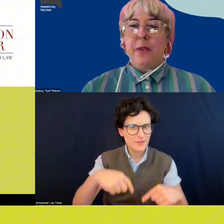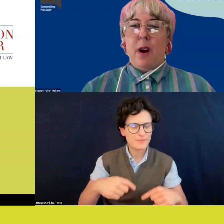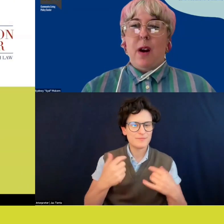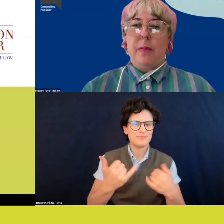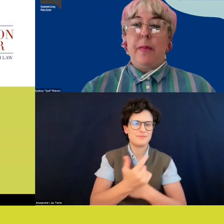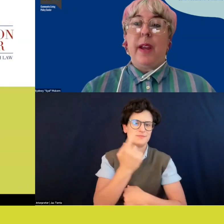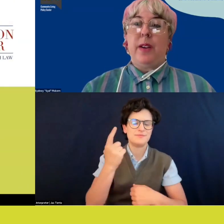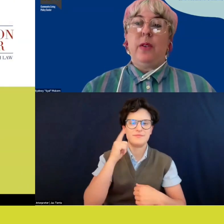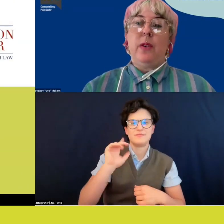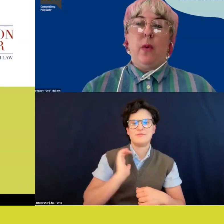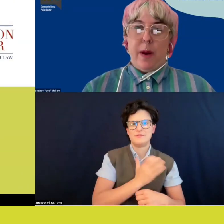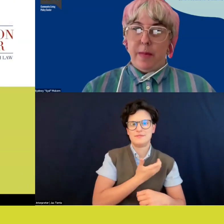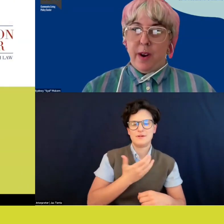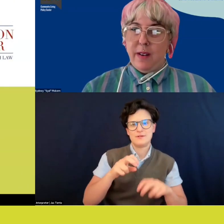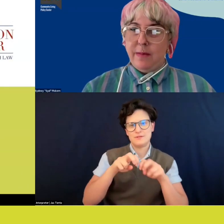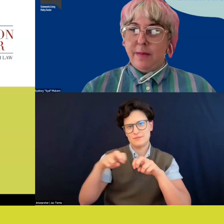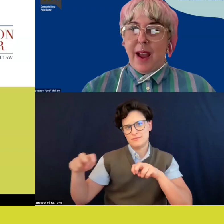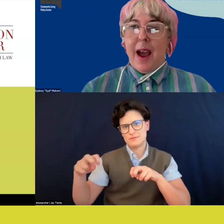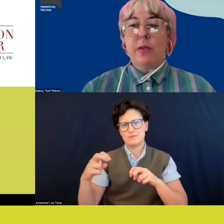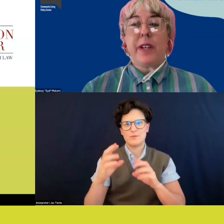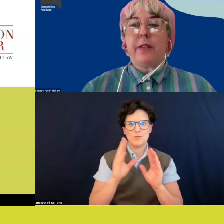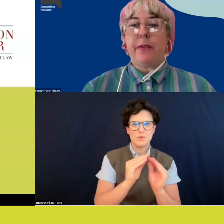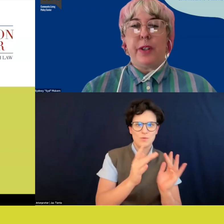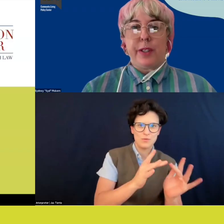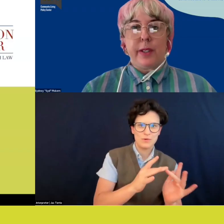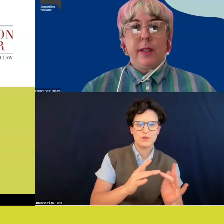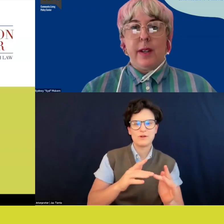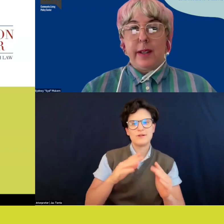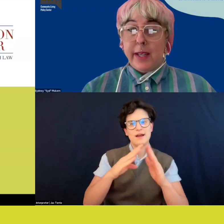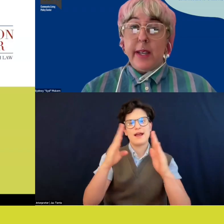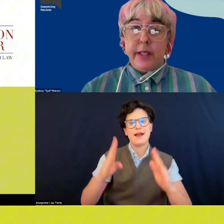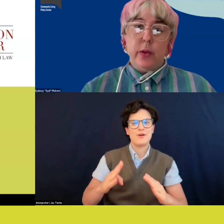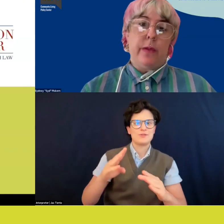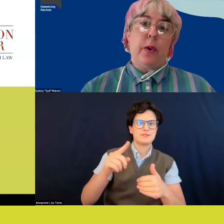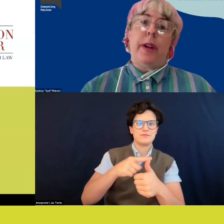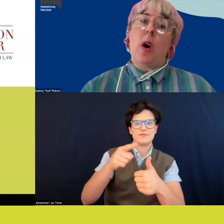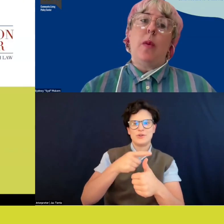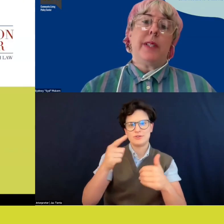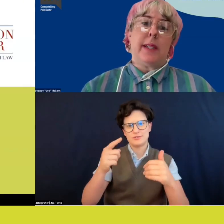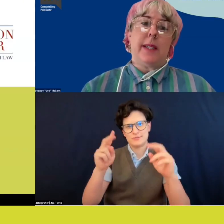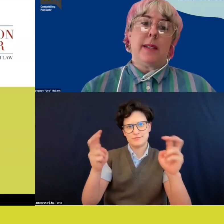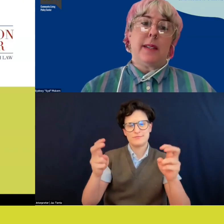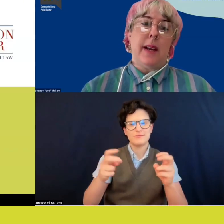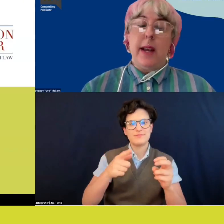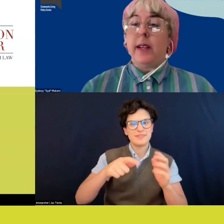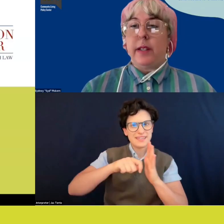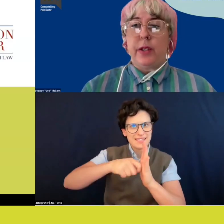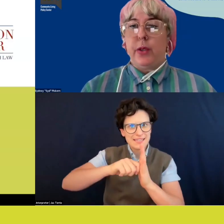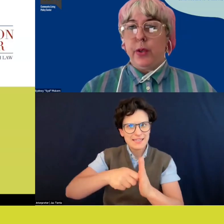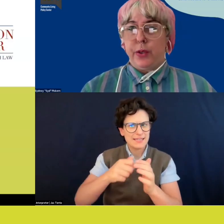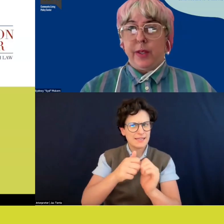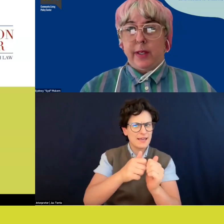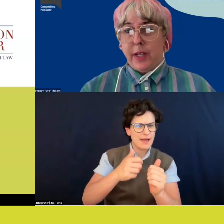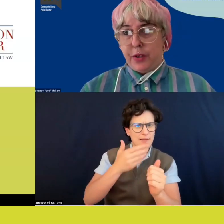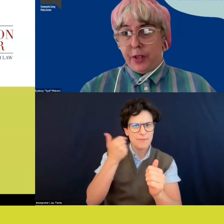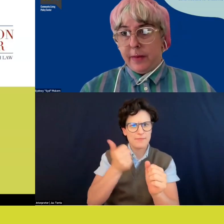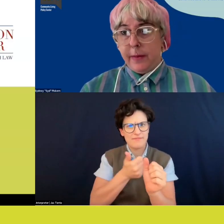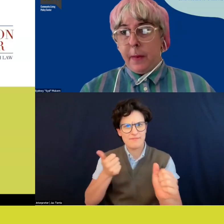for our panel webinar, Housing First, A Key to Avoiding Homelessness and Institutionalization.